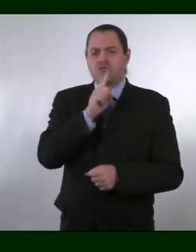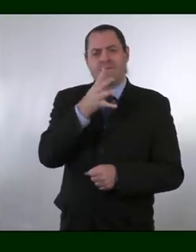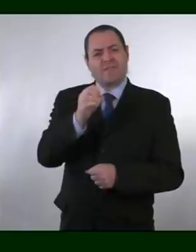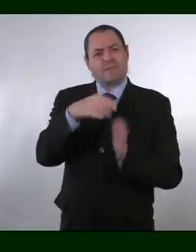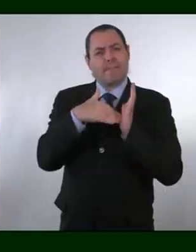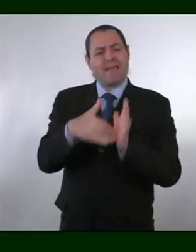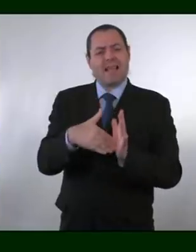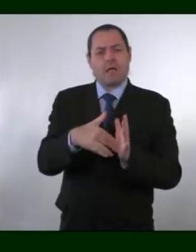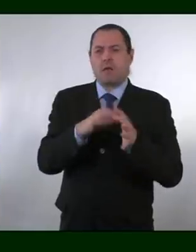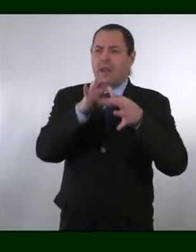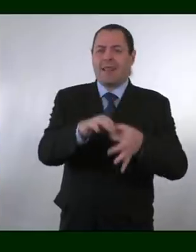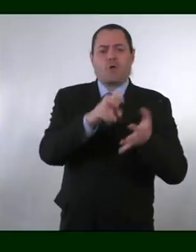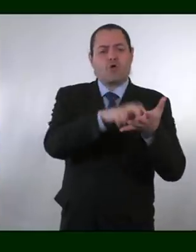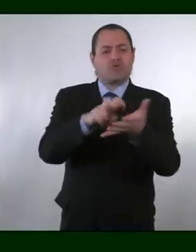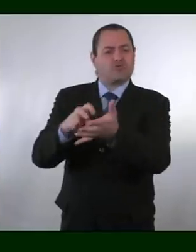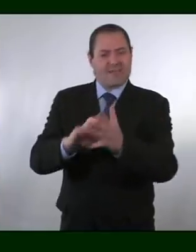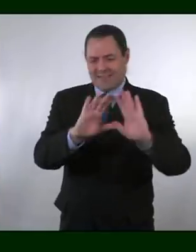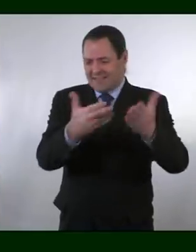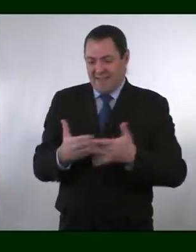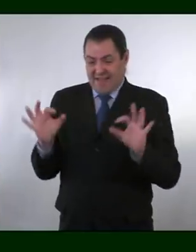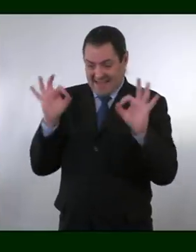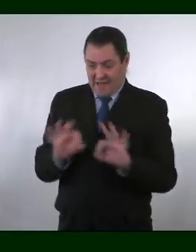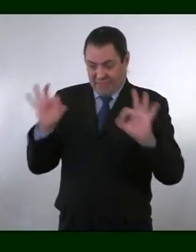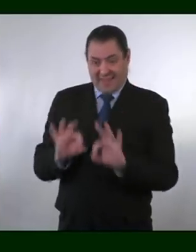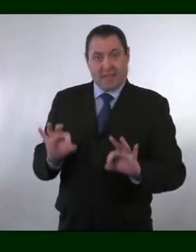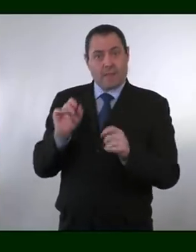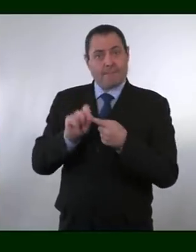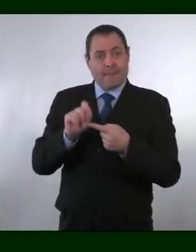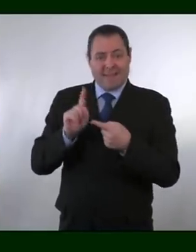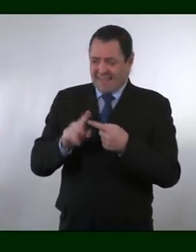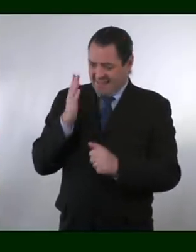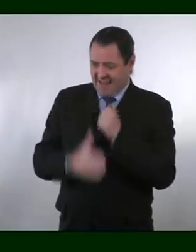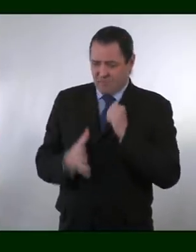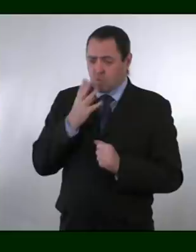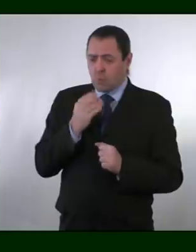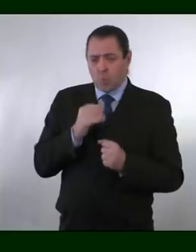contracts that did not deliver a single piece of usable PPE; this week, he is effectively defending